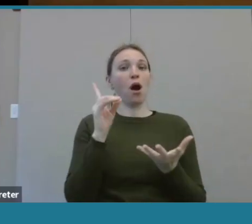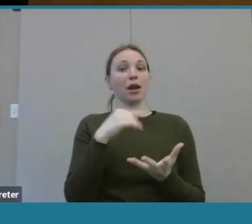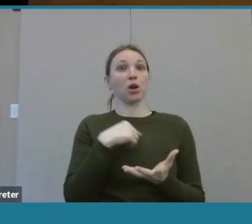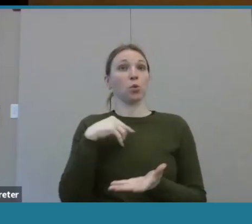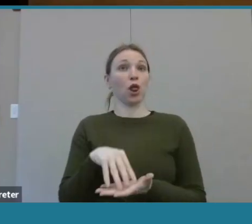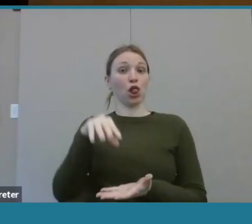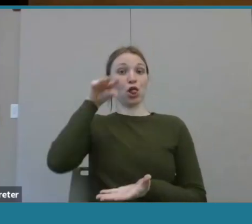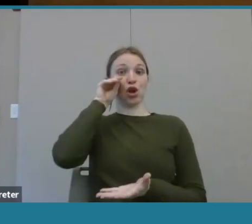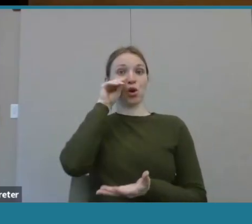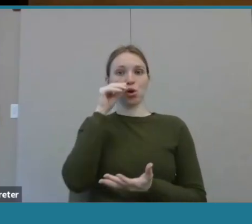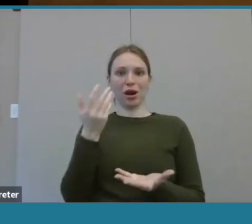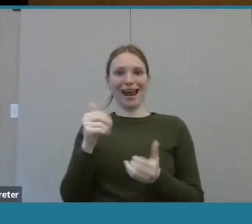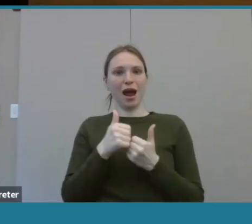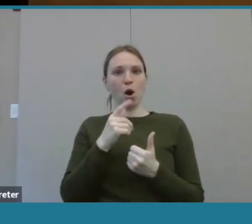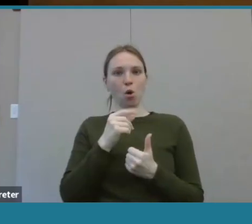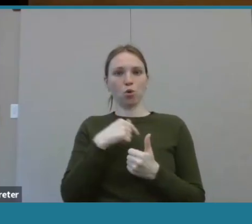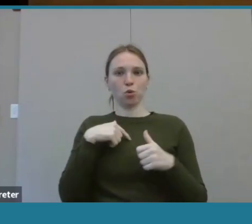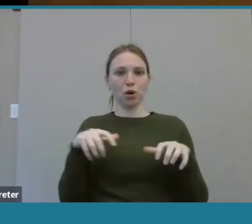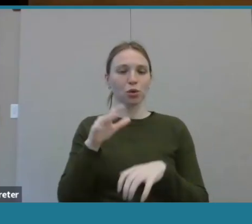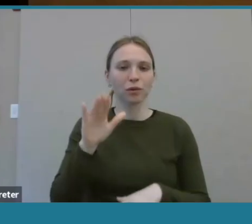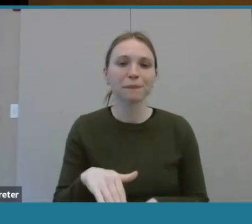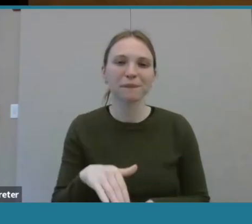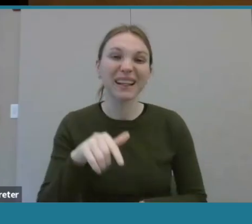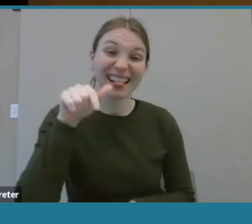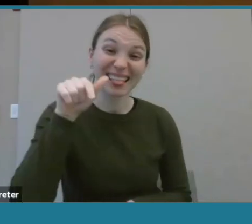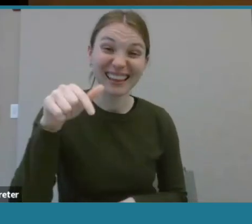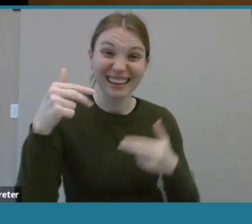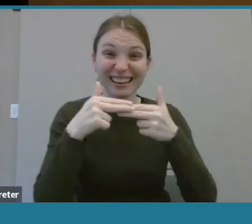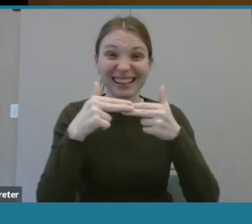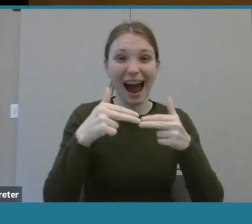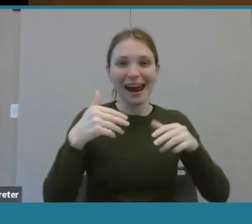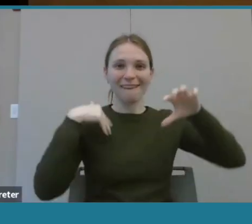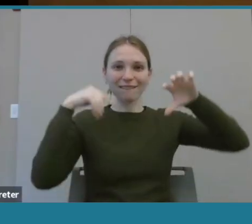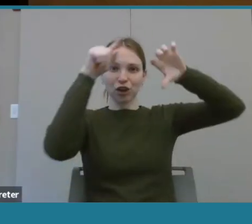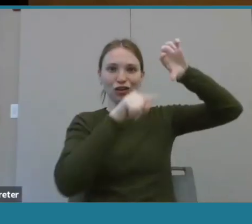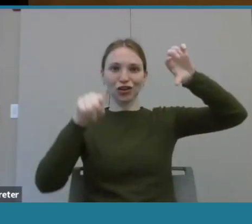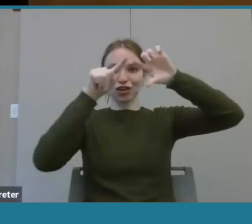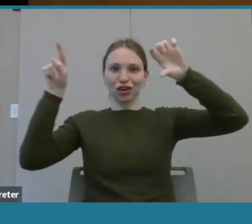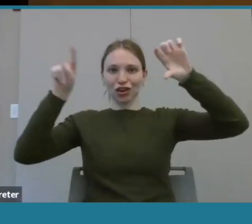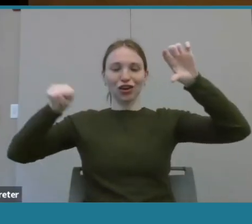The slide is a Venn diagram of those communities I talked about, the deaf and hard of hearing, people who are blind and low in vision,